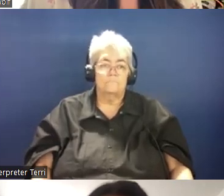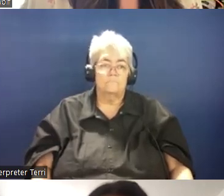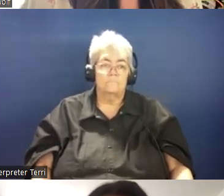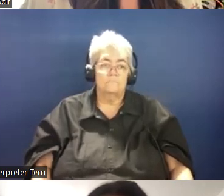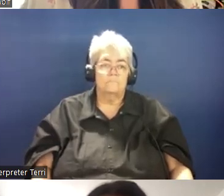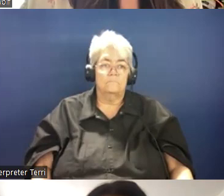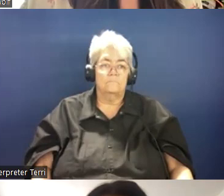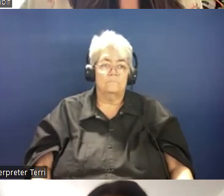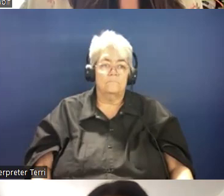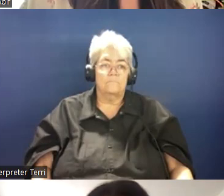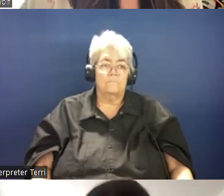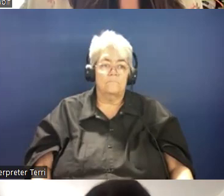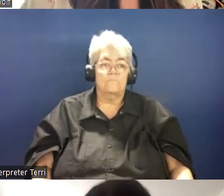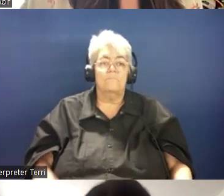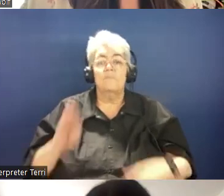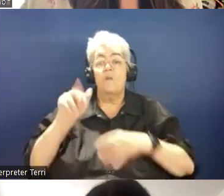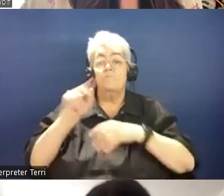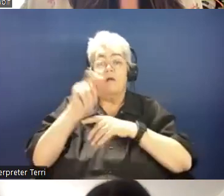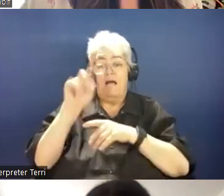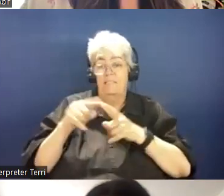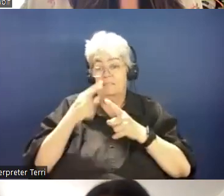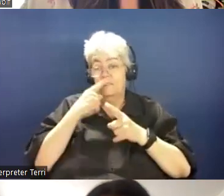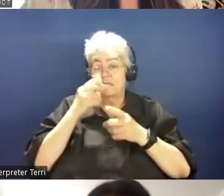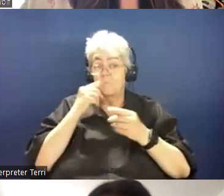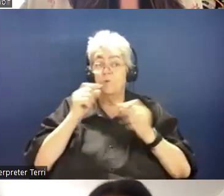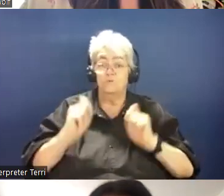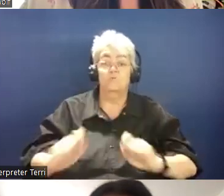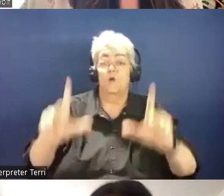This is Brandy again. I'm gonna go ahead and launch a poll while you are all thinking